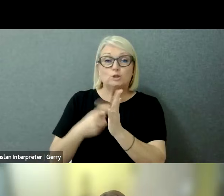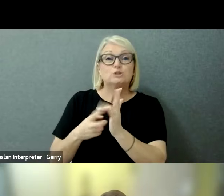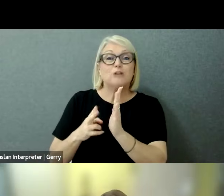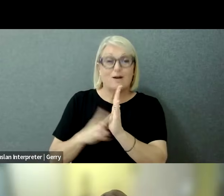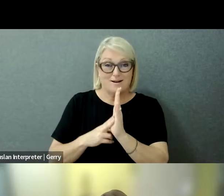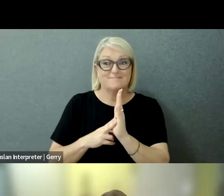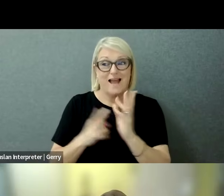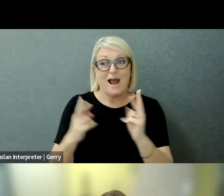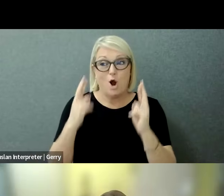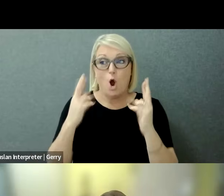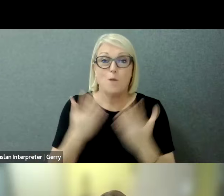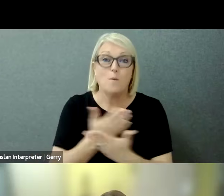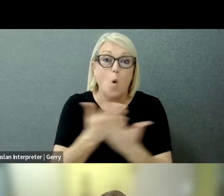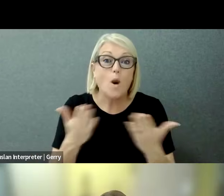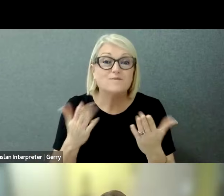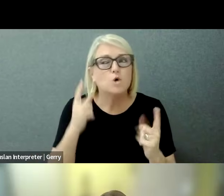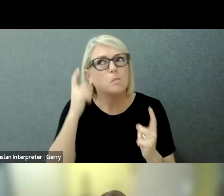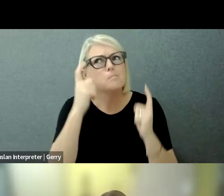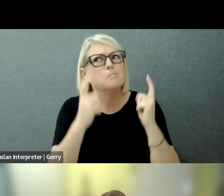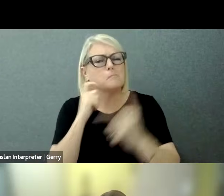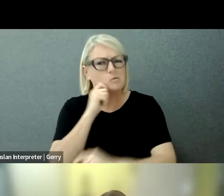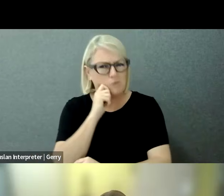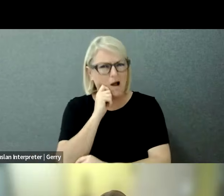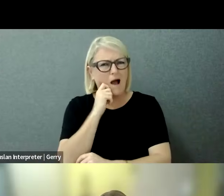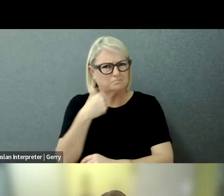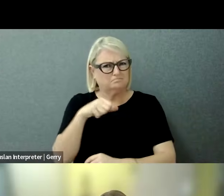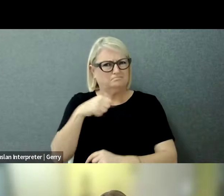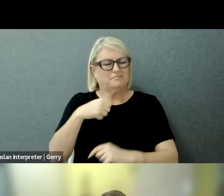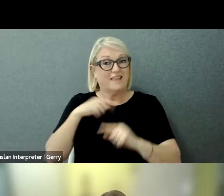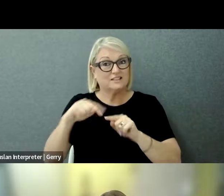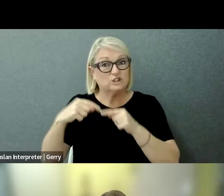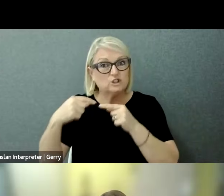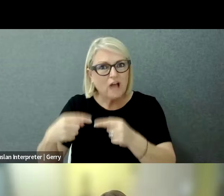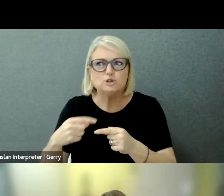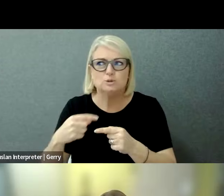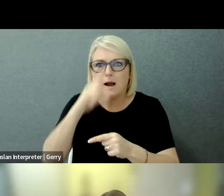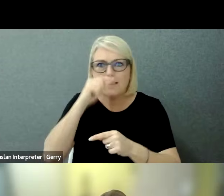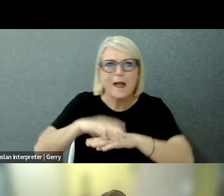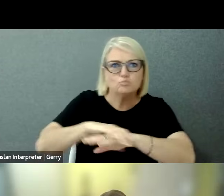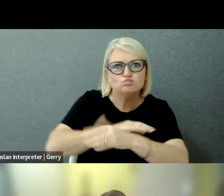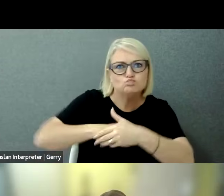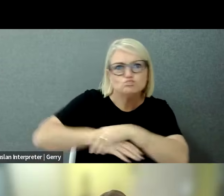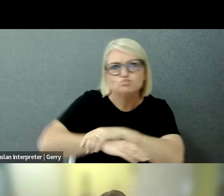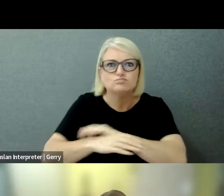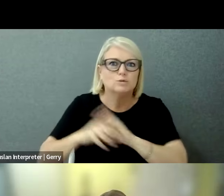challenge and takes it up. Caroline or - would you like to speak to workforce?